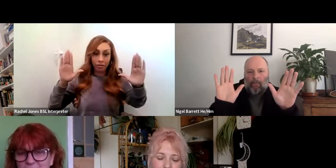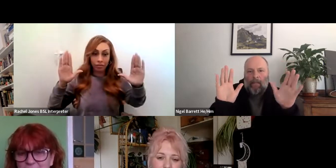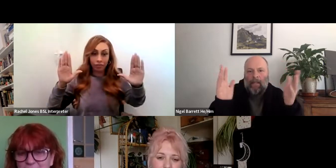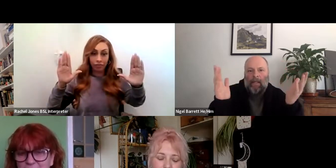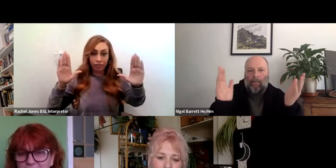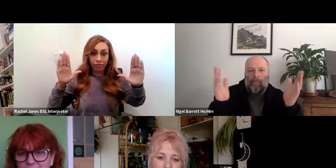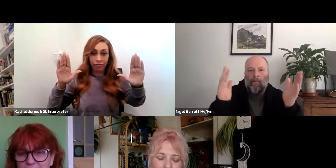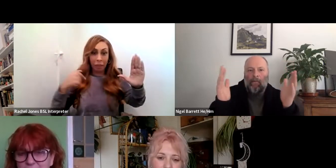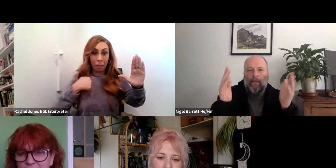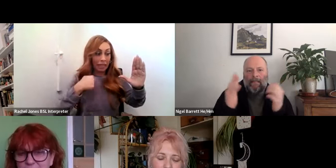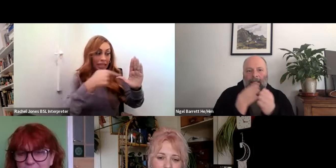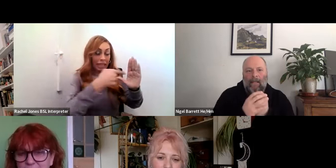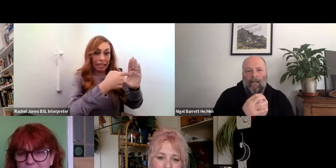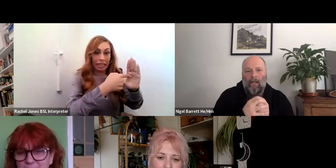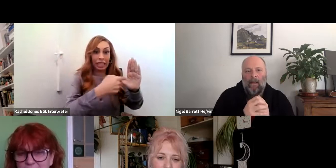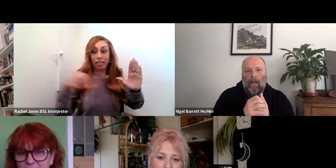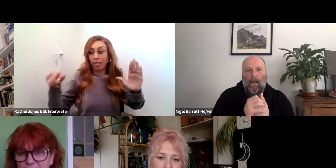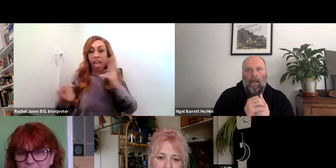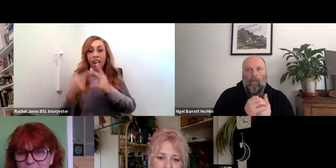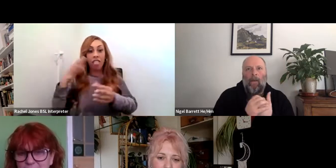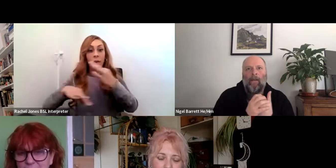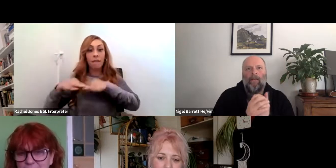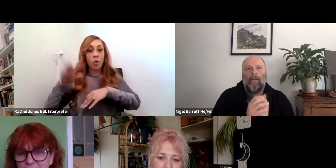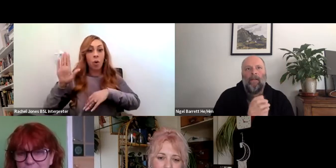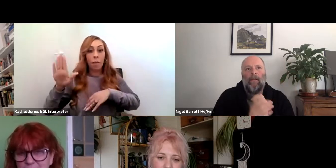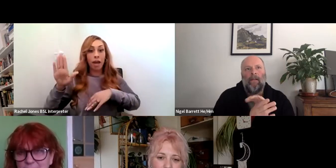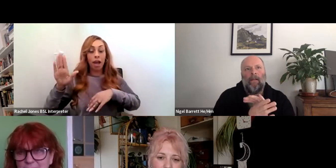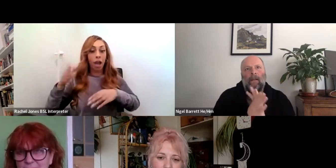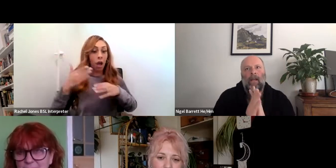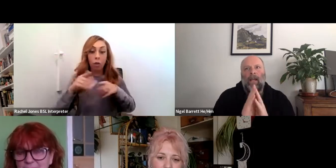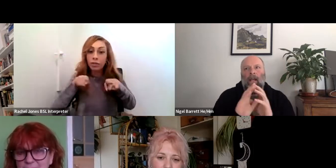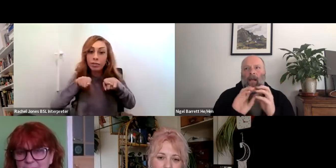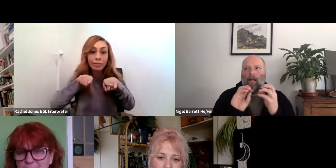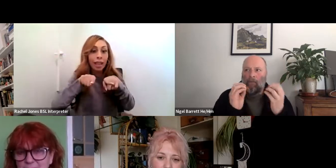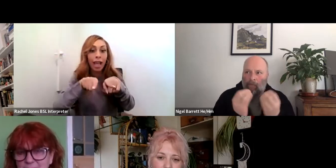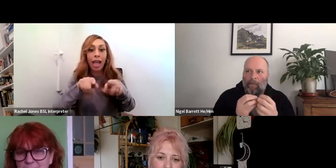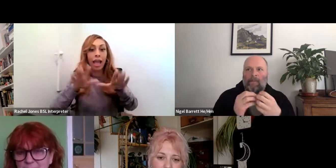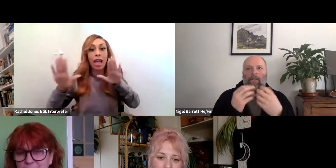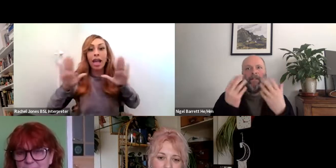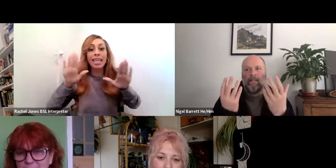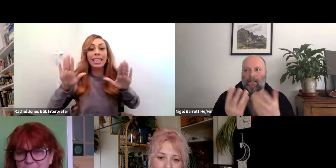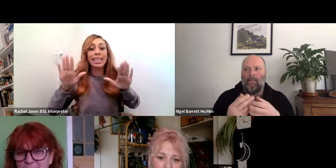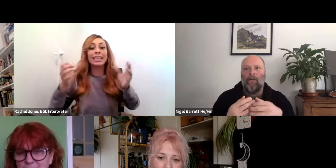It's me and another performer working together, in a way that that performer is integrated into the show,